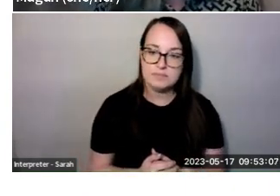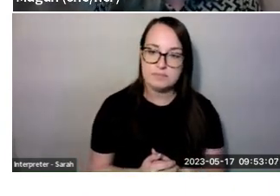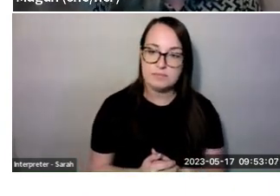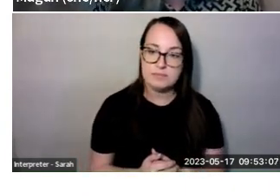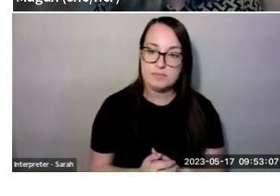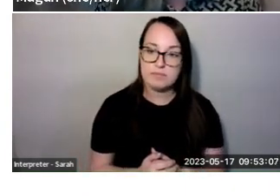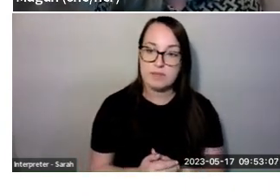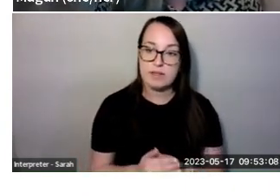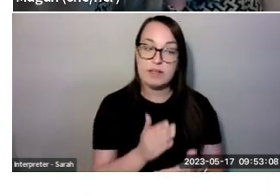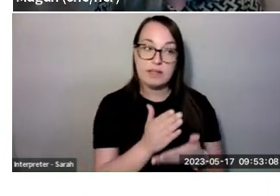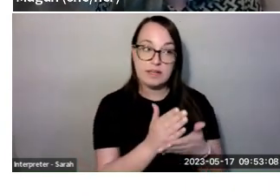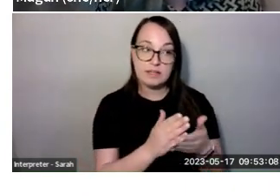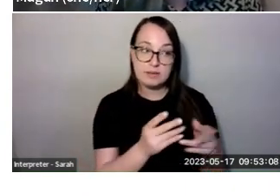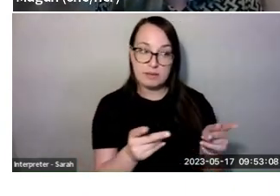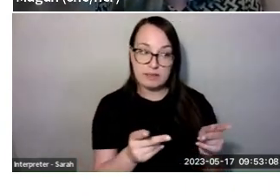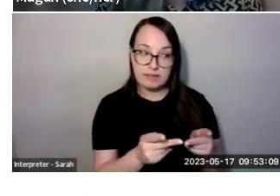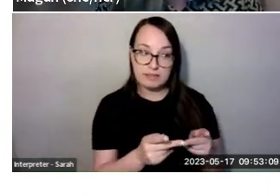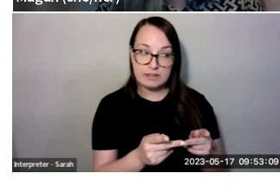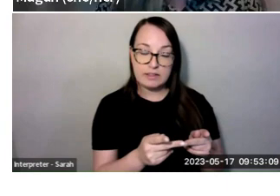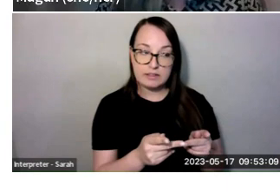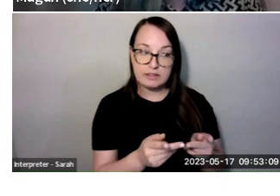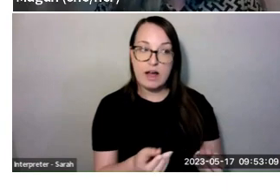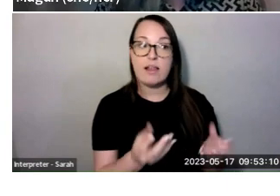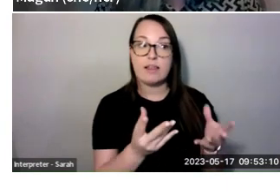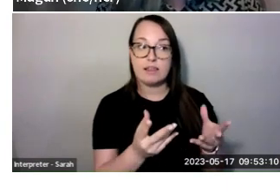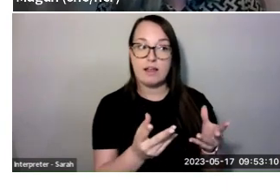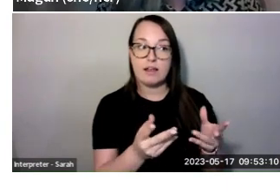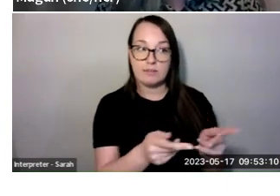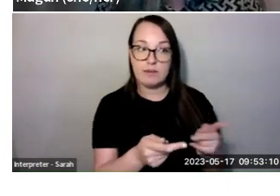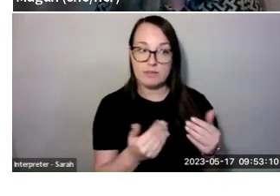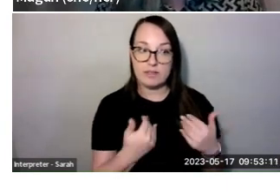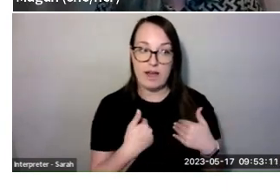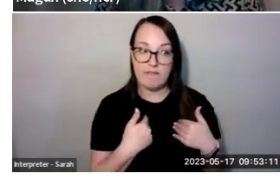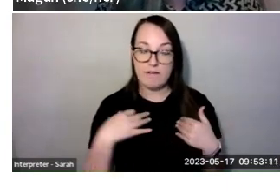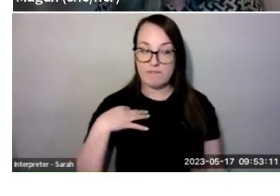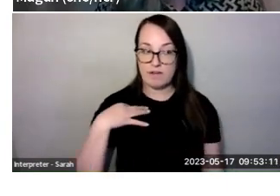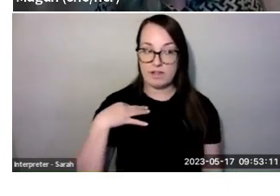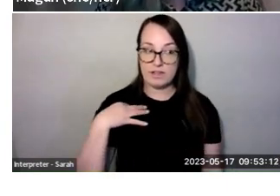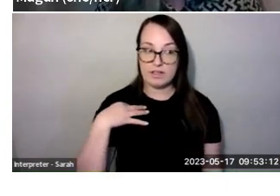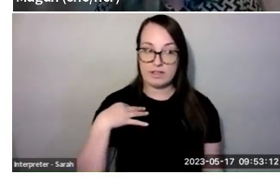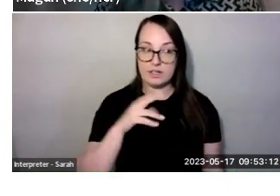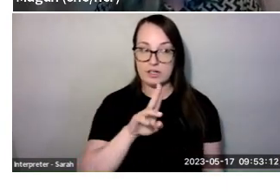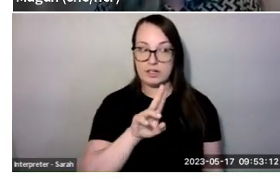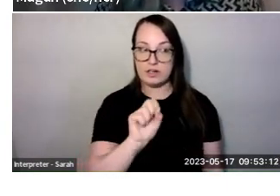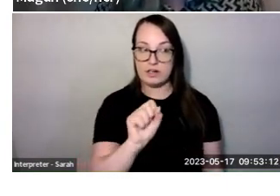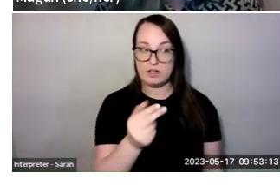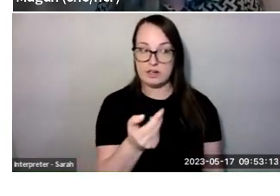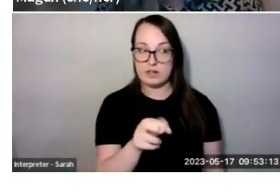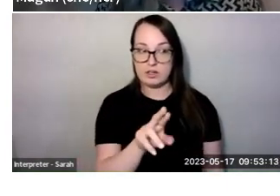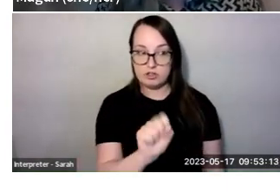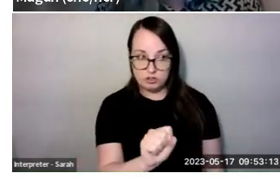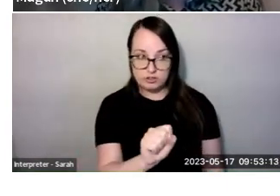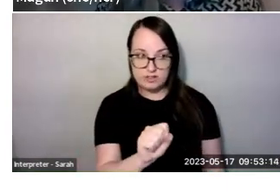Magan: I can start with that one too. Some places -- a lot of places with